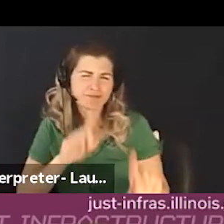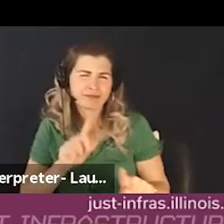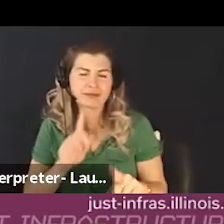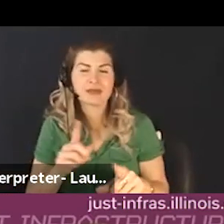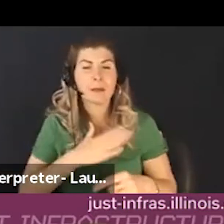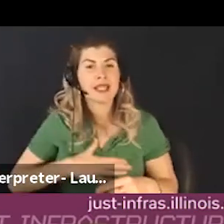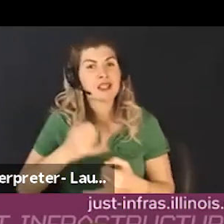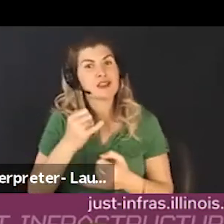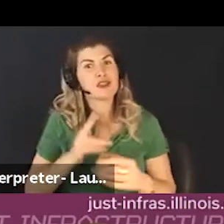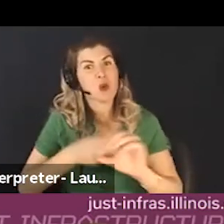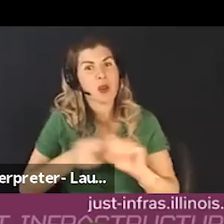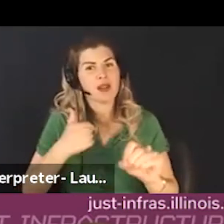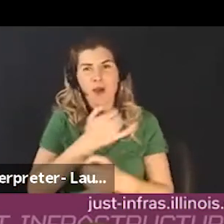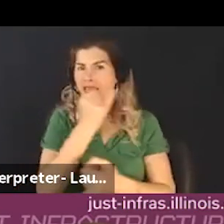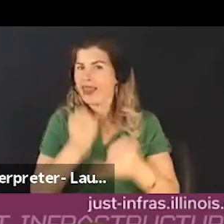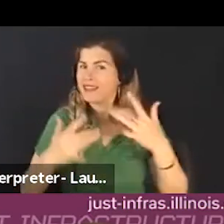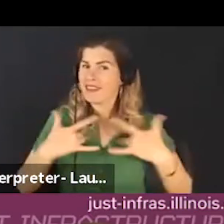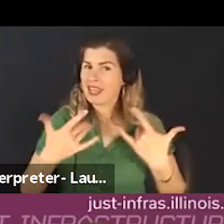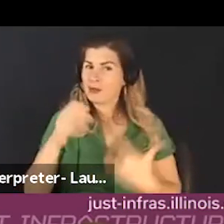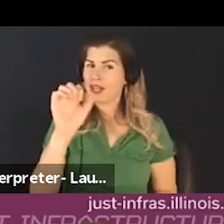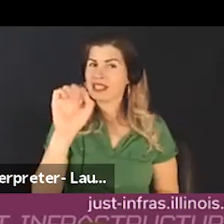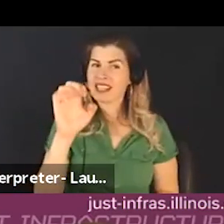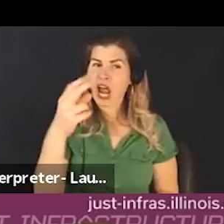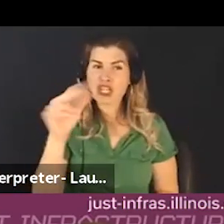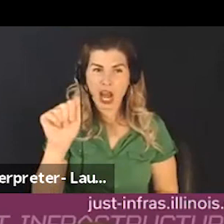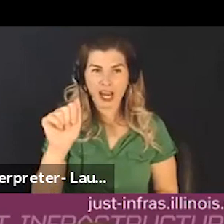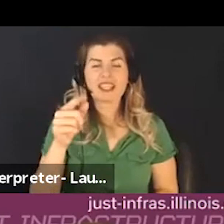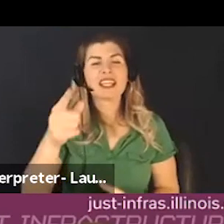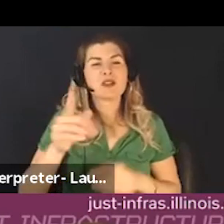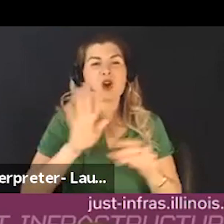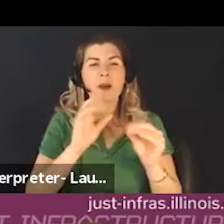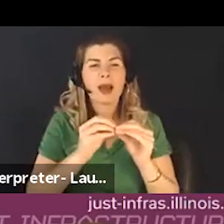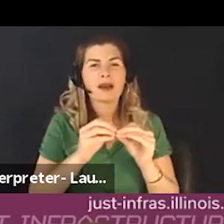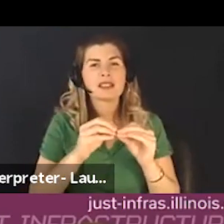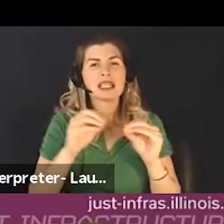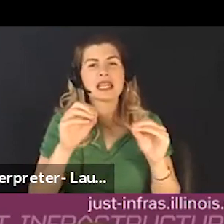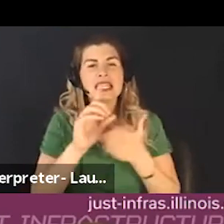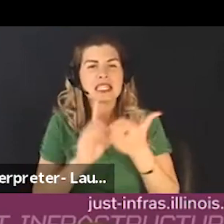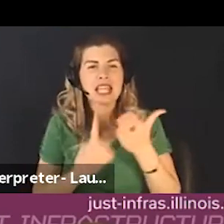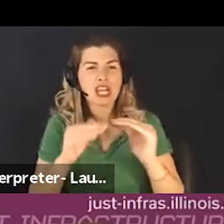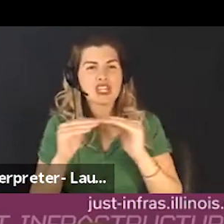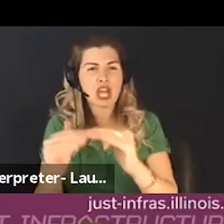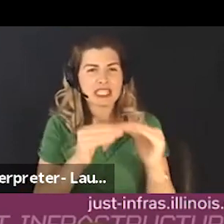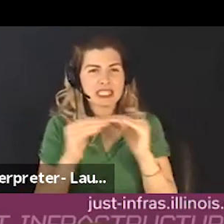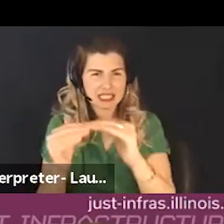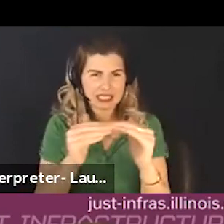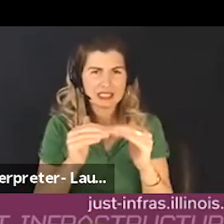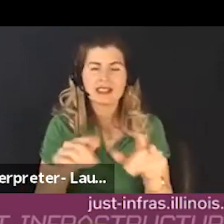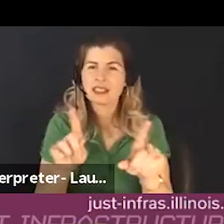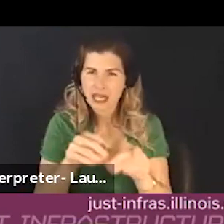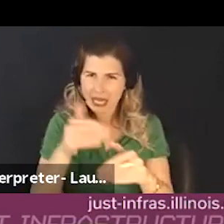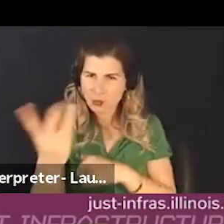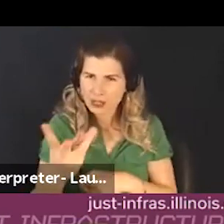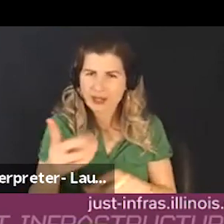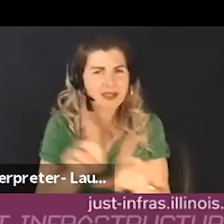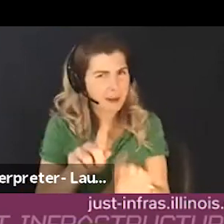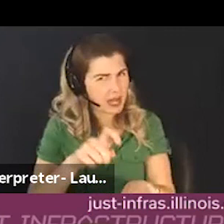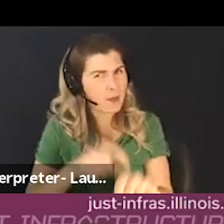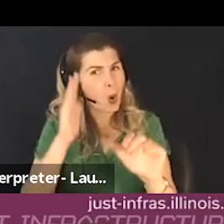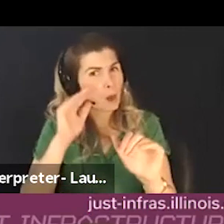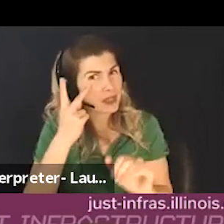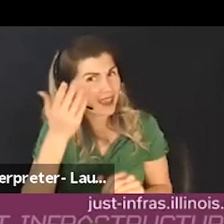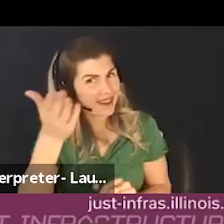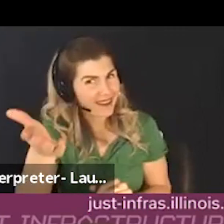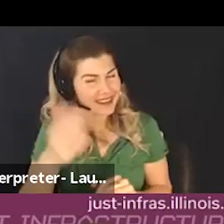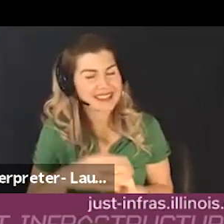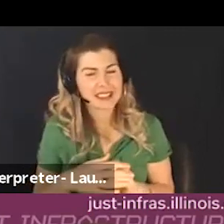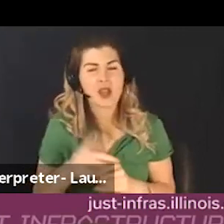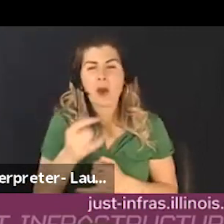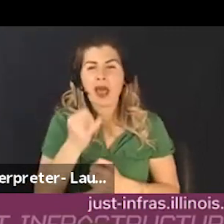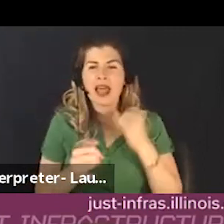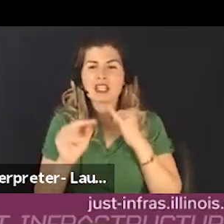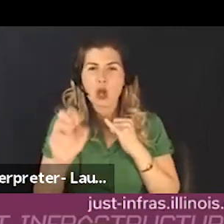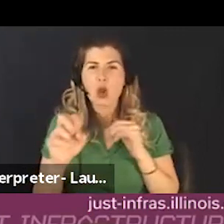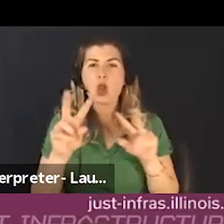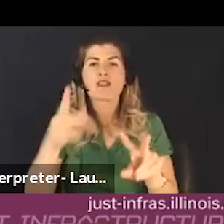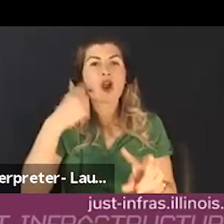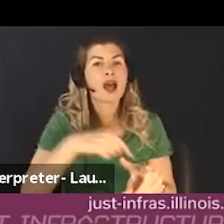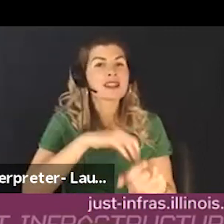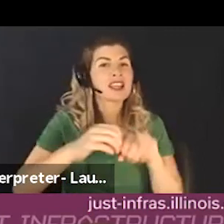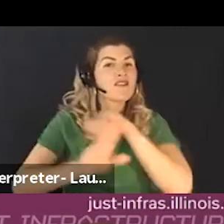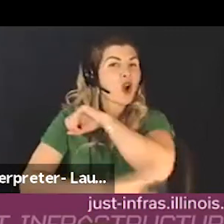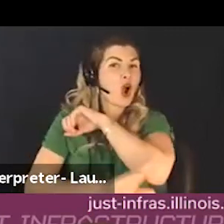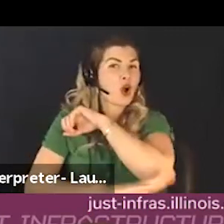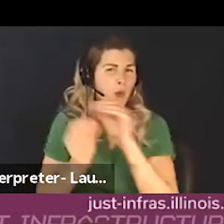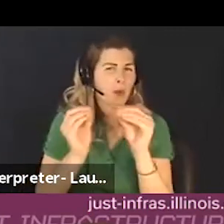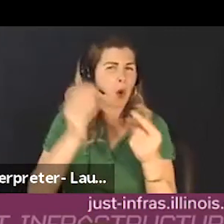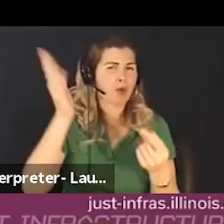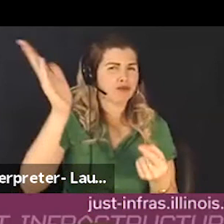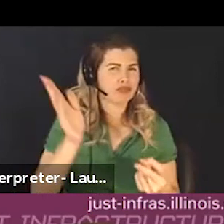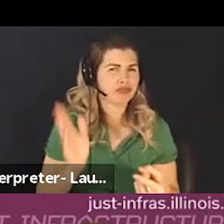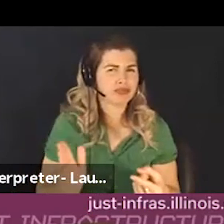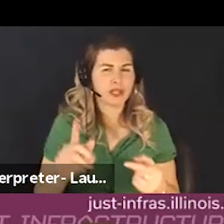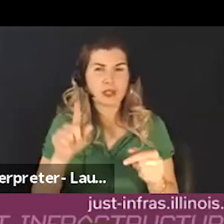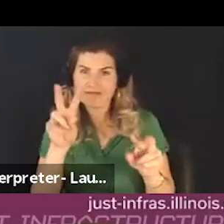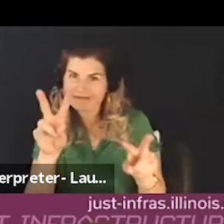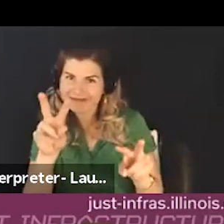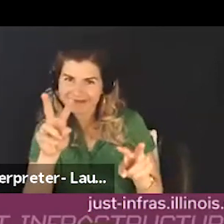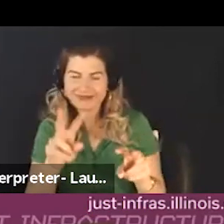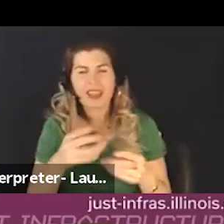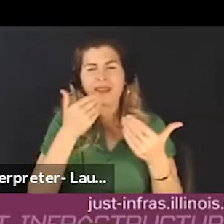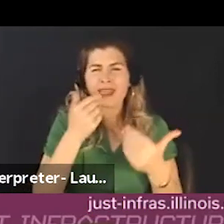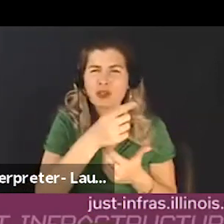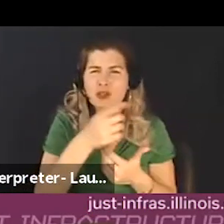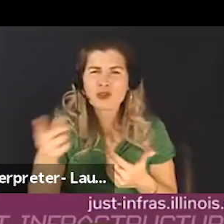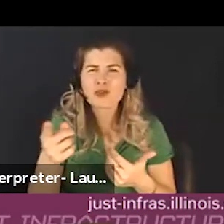Please join us again for our last event for the spring calendar with Sasha concerns of Chuck will be speaking on design justice next week, Wednesday May 5 same time, we hope to see you there, and final note we will do in the fall, so keep your eyes open.